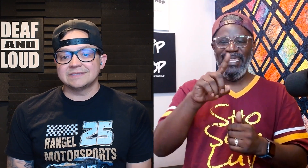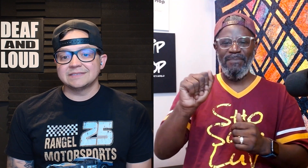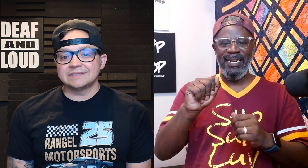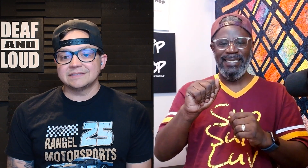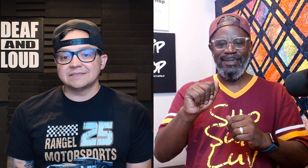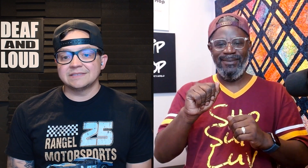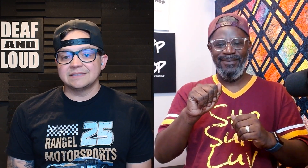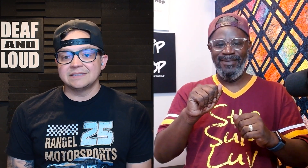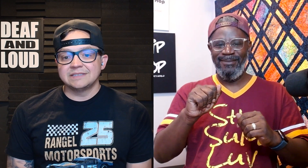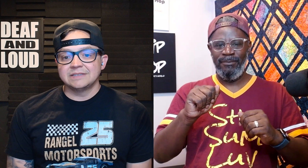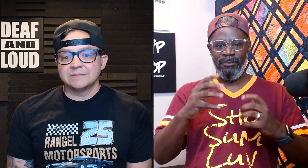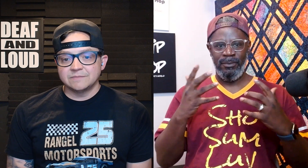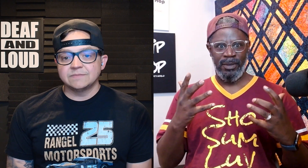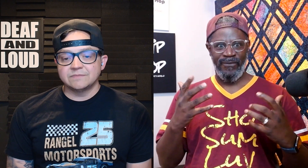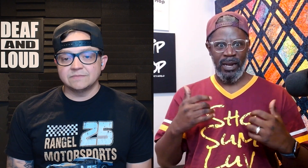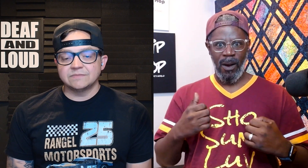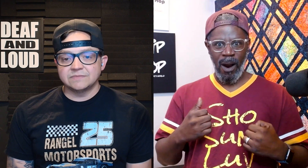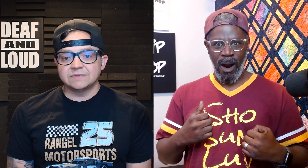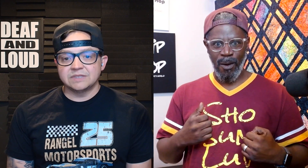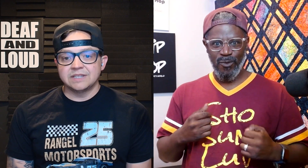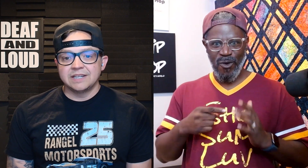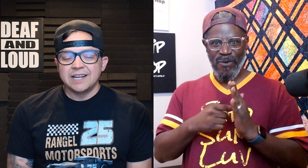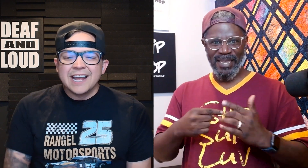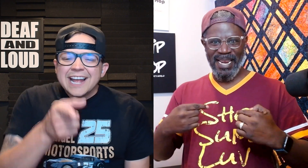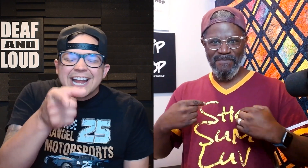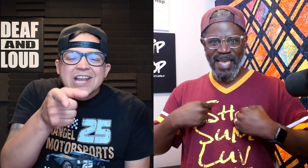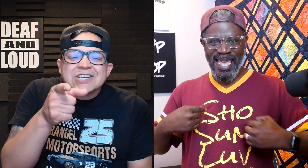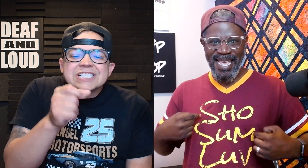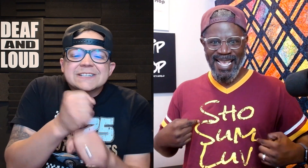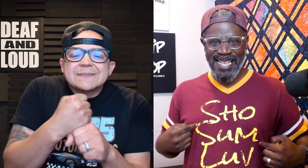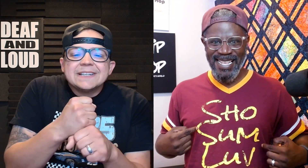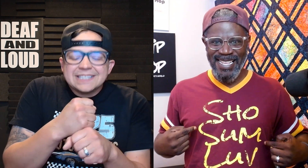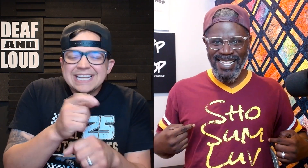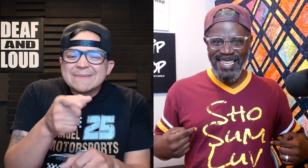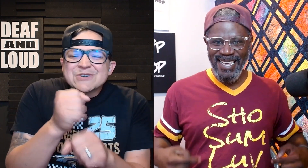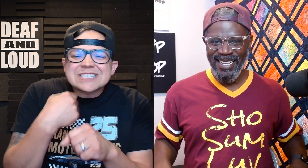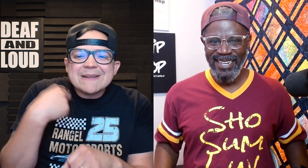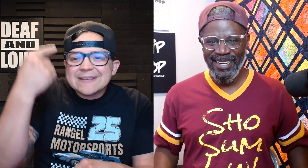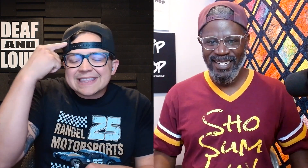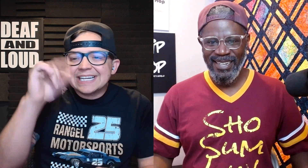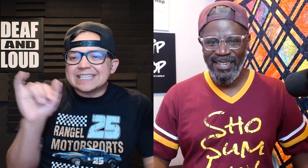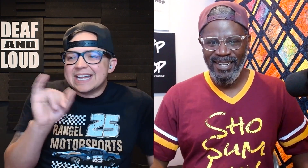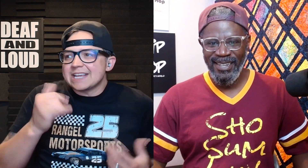disabilities, feeling like, oh, you're representing me! You just made me think, like,